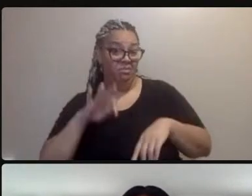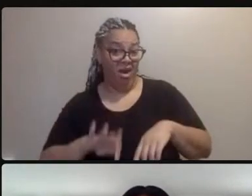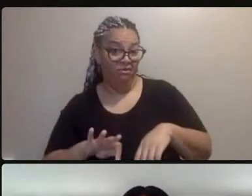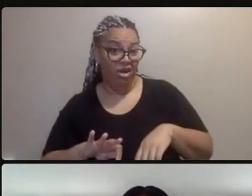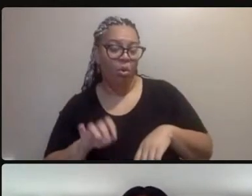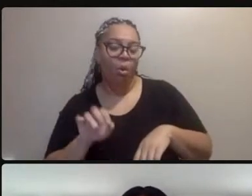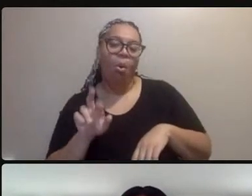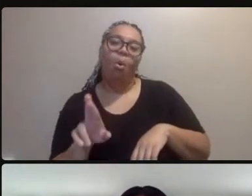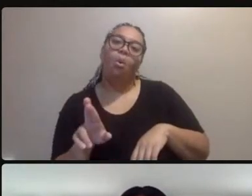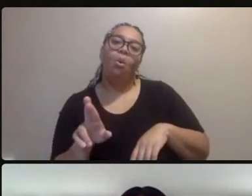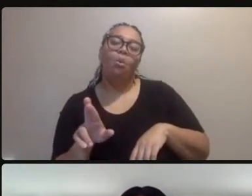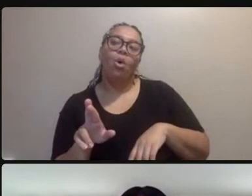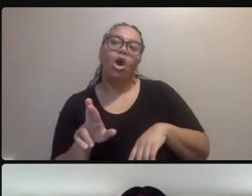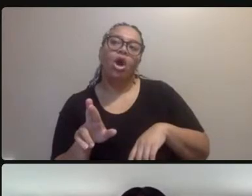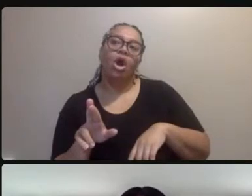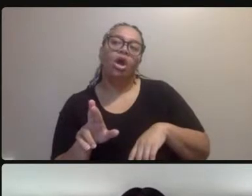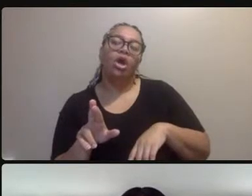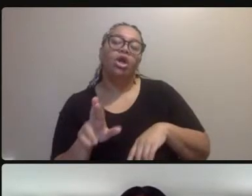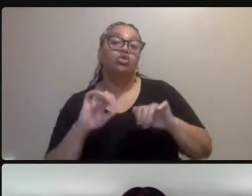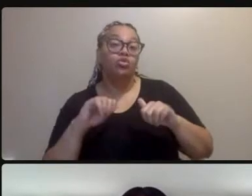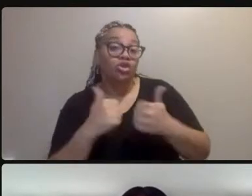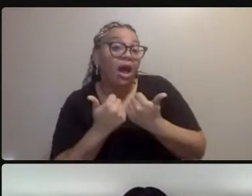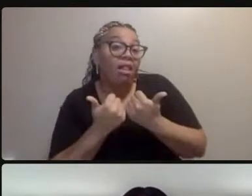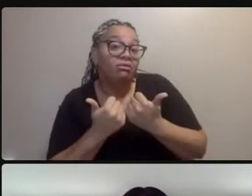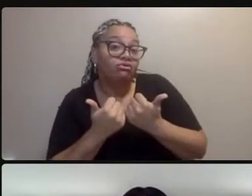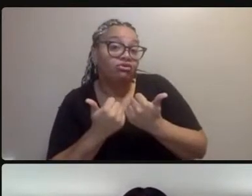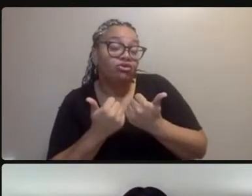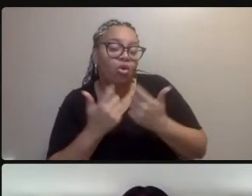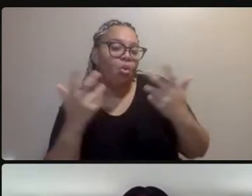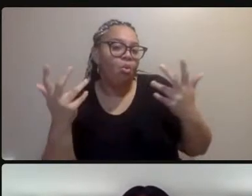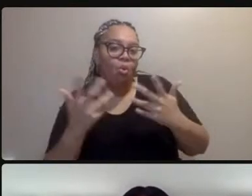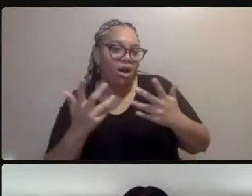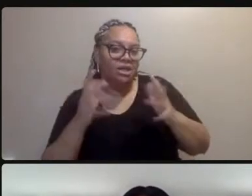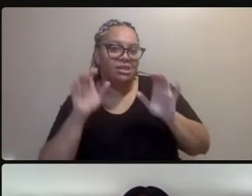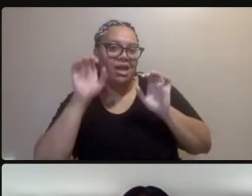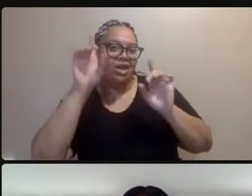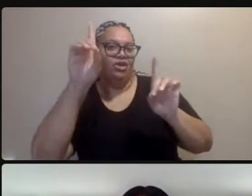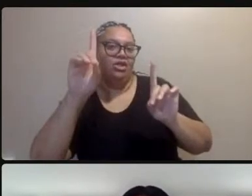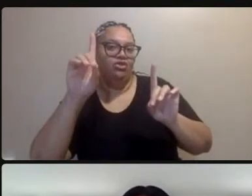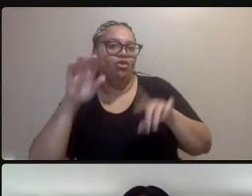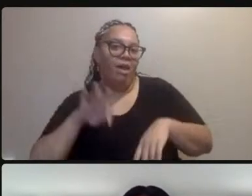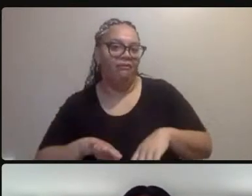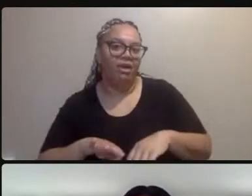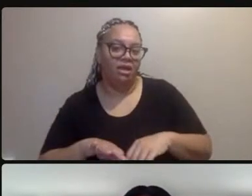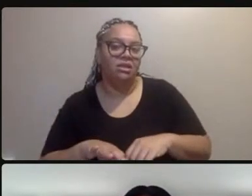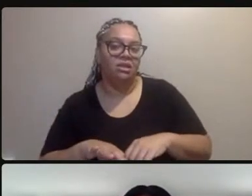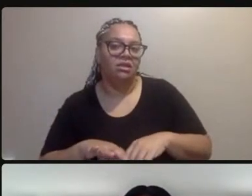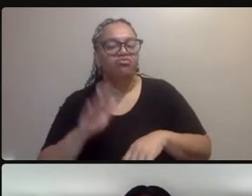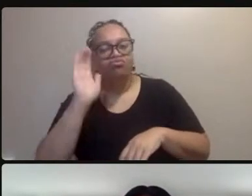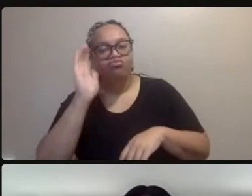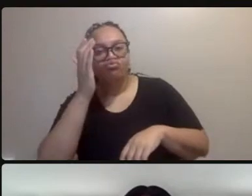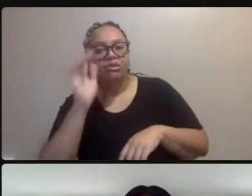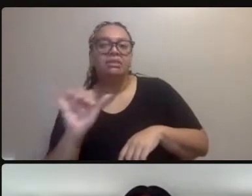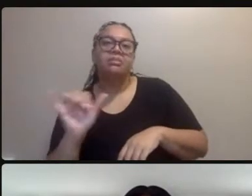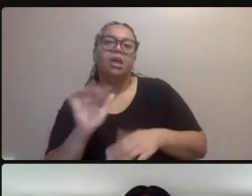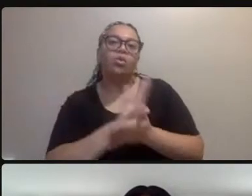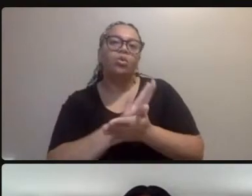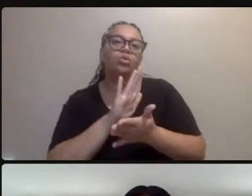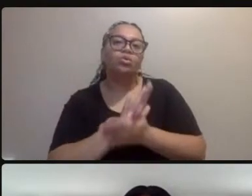ALWAYS BRING THE CONVERSATION BACK TO IS EDUCATIONALLY